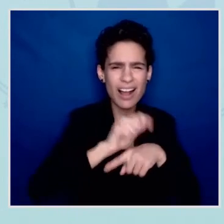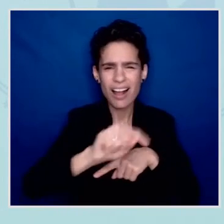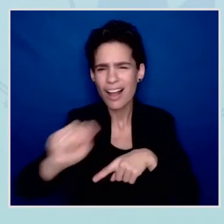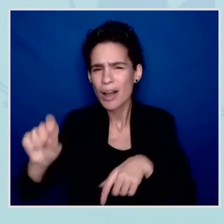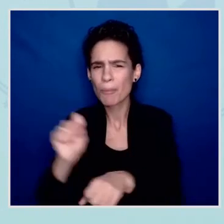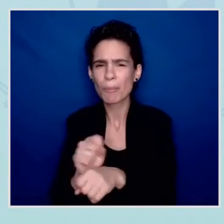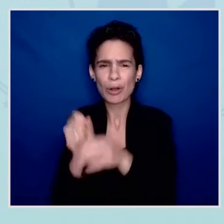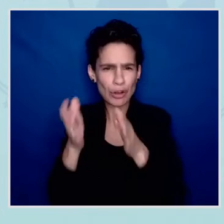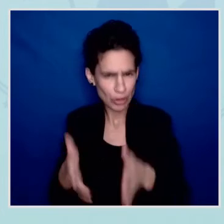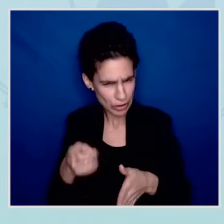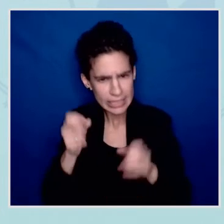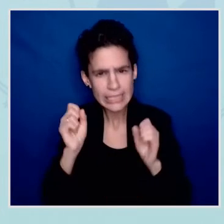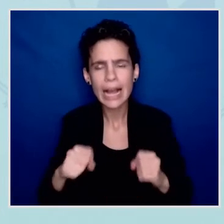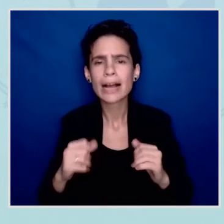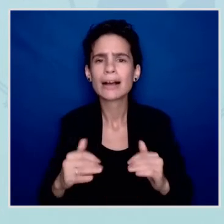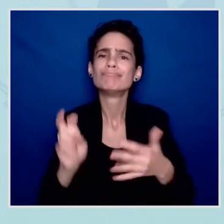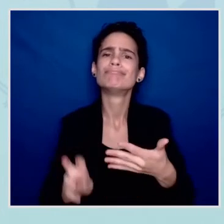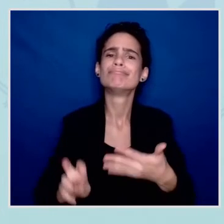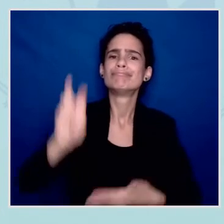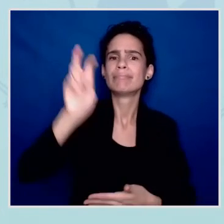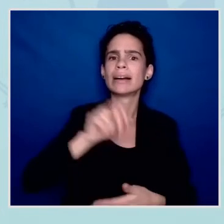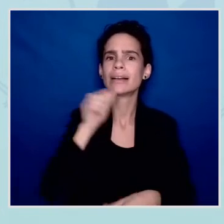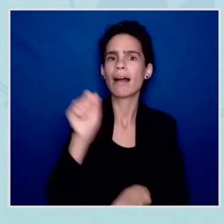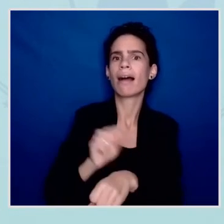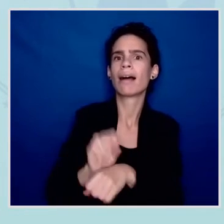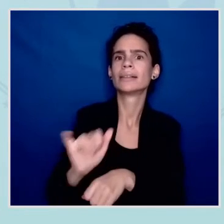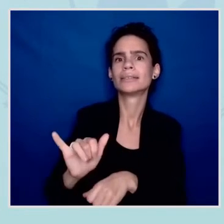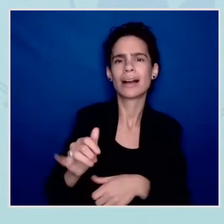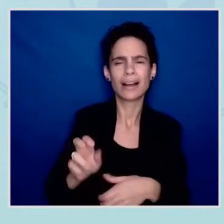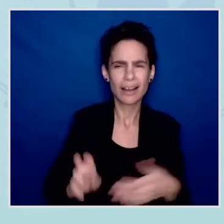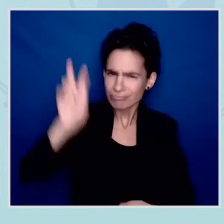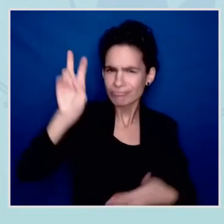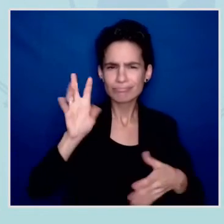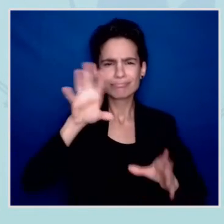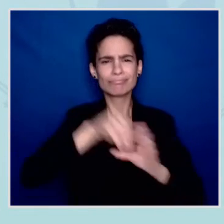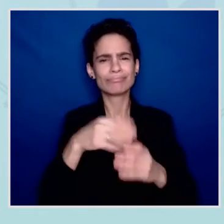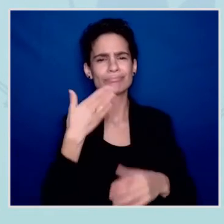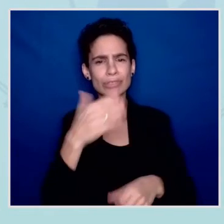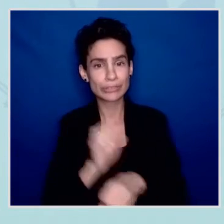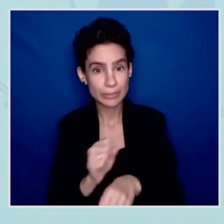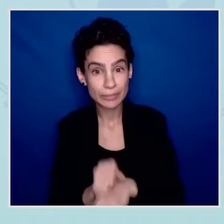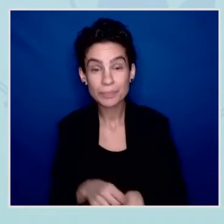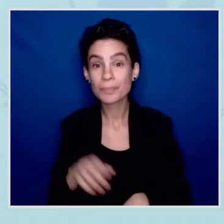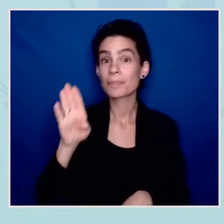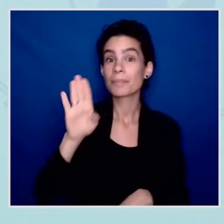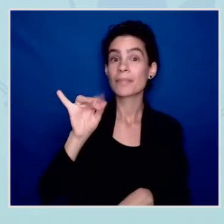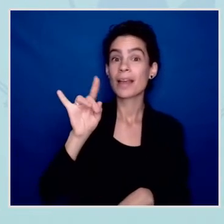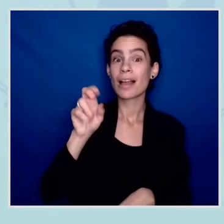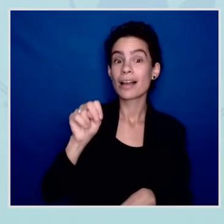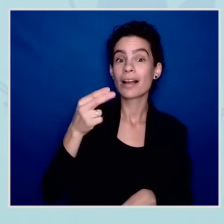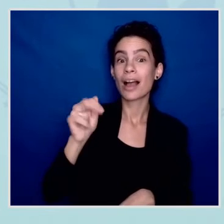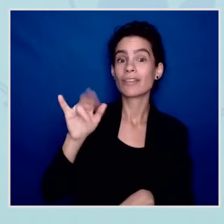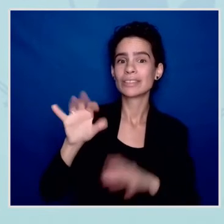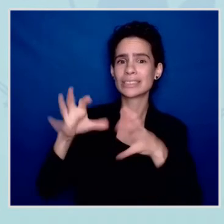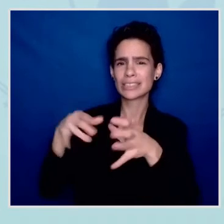MILLIONS OF GOOD PAYING JOBS WITH INVESTMENTS IN INFRASTRUCTURE, CLEAN ENERGY AND HIGH-TECH MANUFACTURING, ALONG WITH A WORKFORCE TRAINING